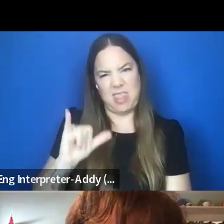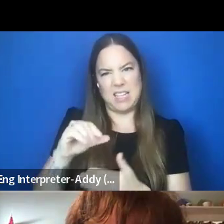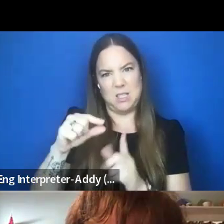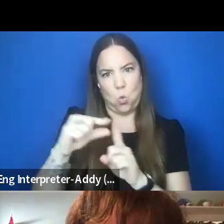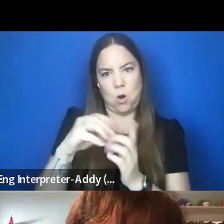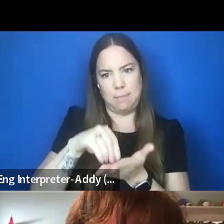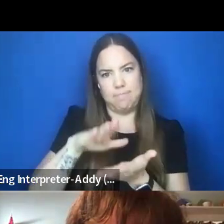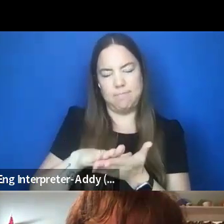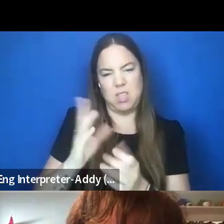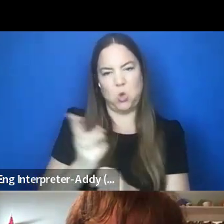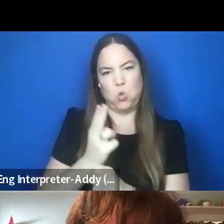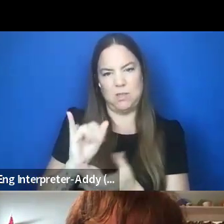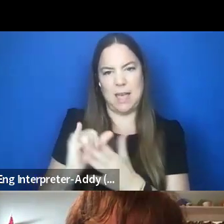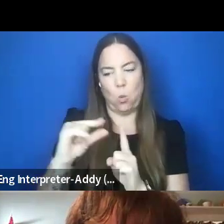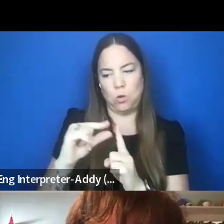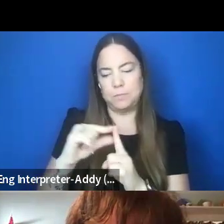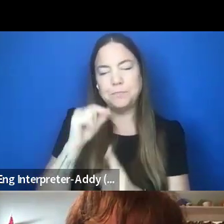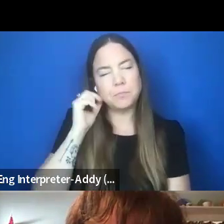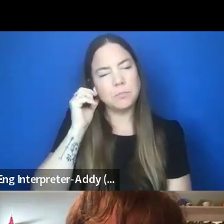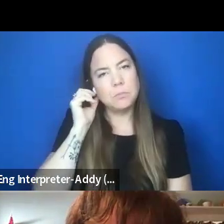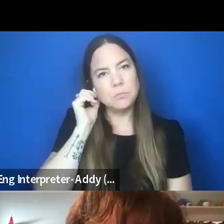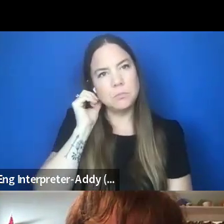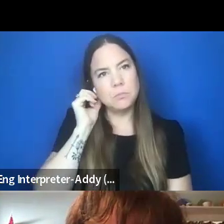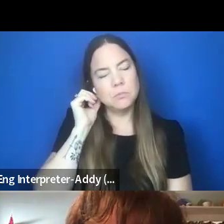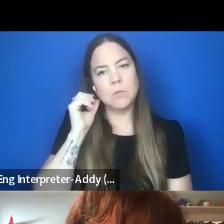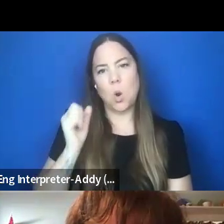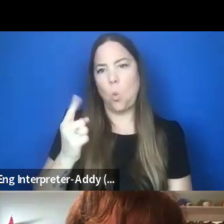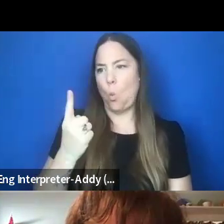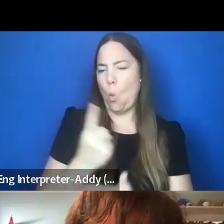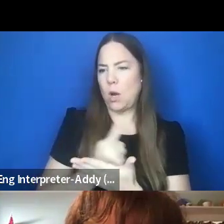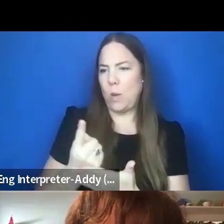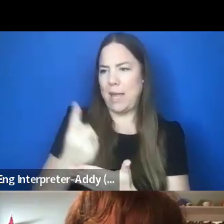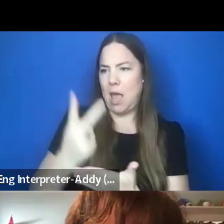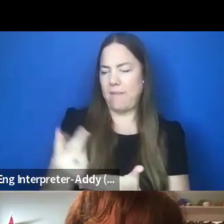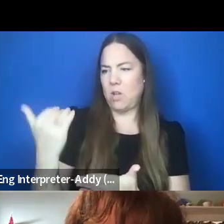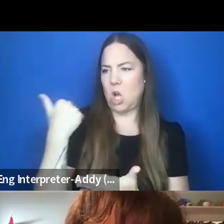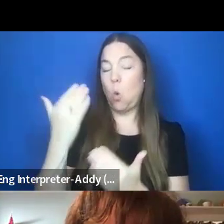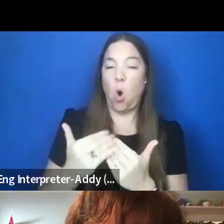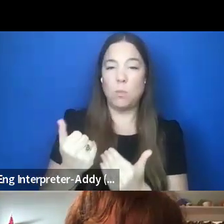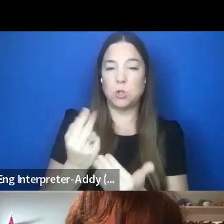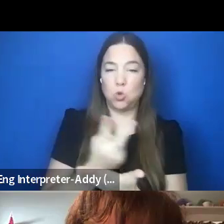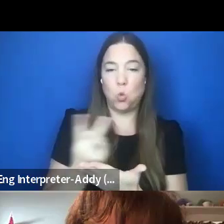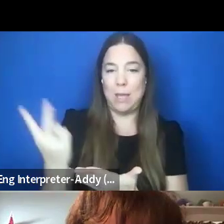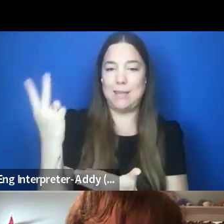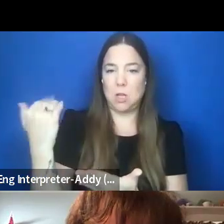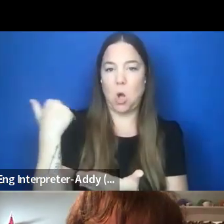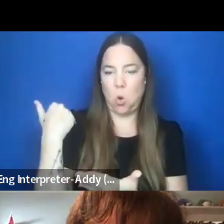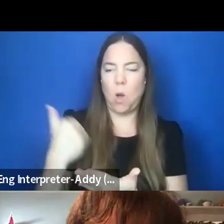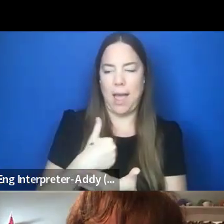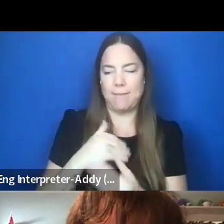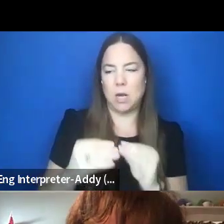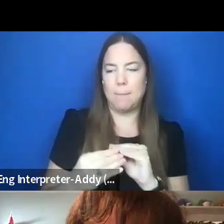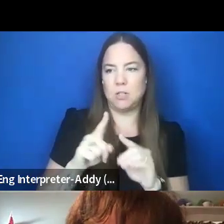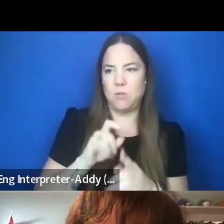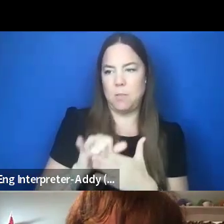Brooke Wilson: I can tell you, as of a week and a half ago, almost 2 weeks ago, I have actual numbers on that day. There were still.